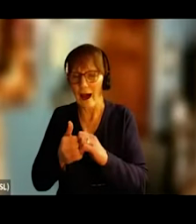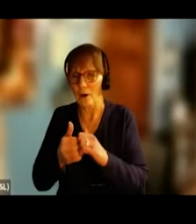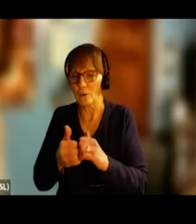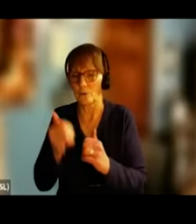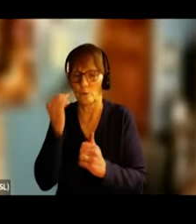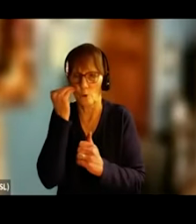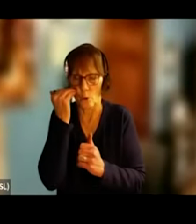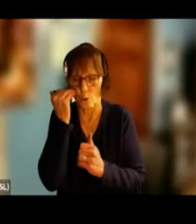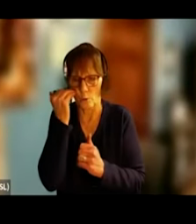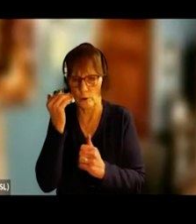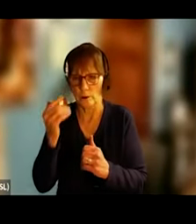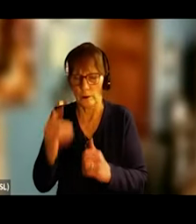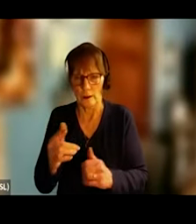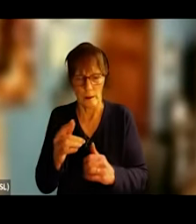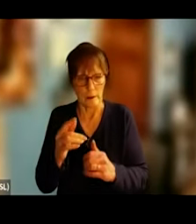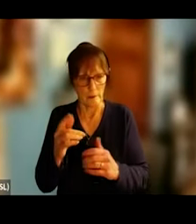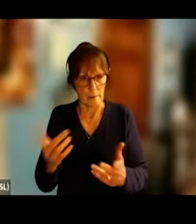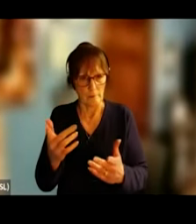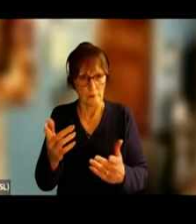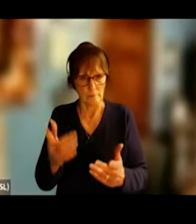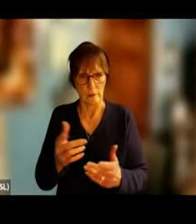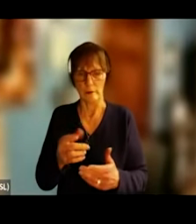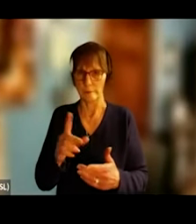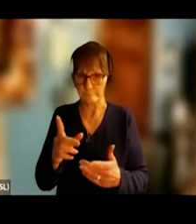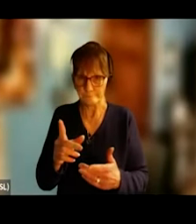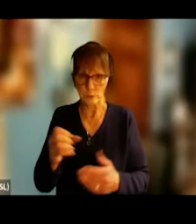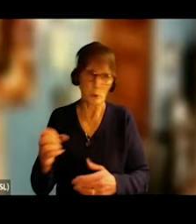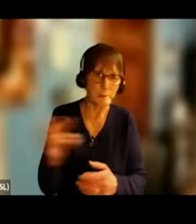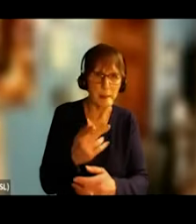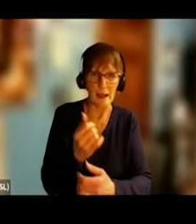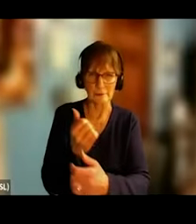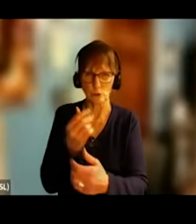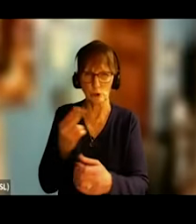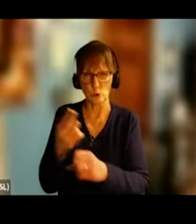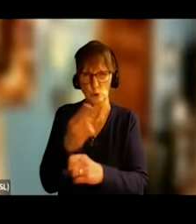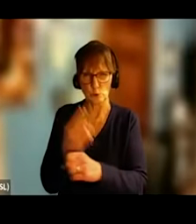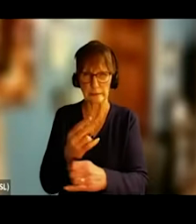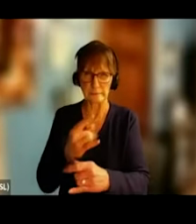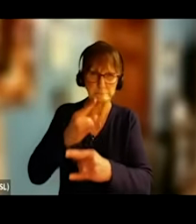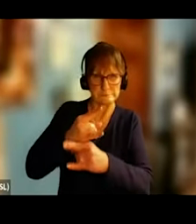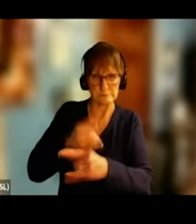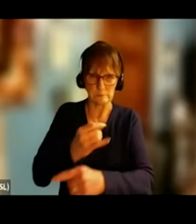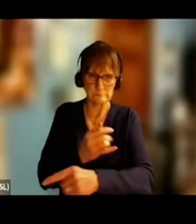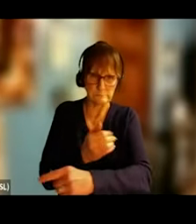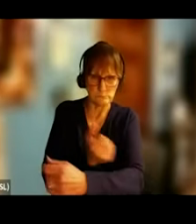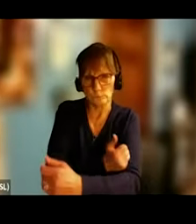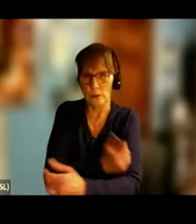that the rate of relapse is very high and that the goals of substances and abstinence change,